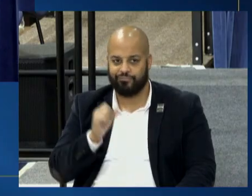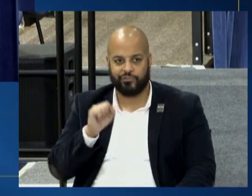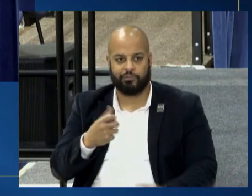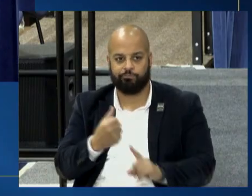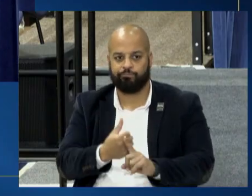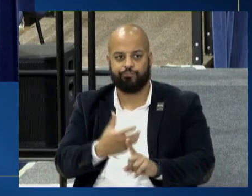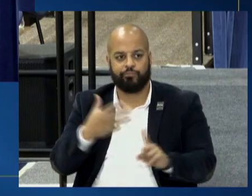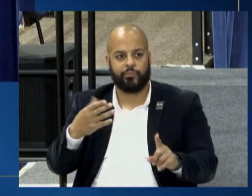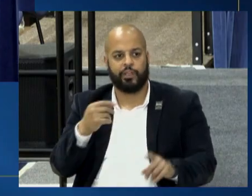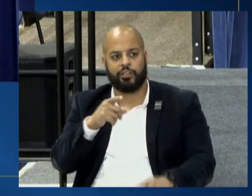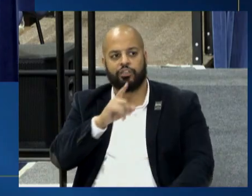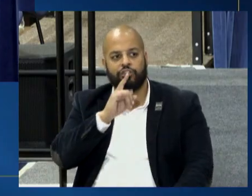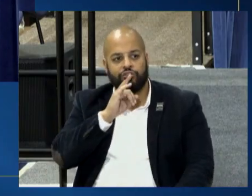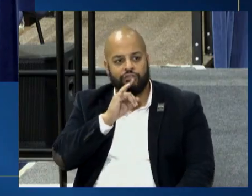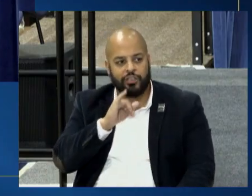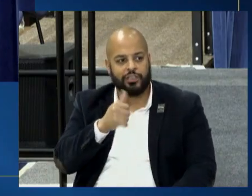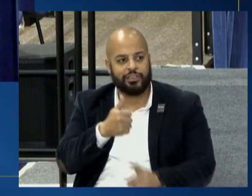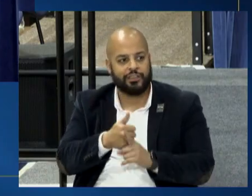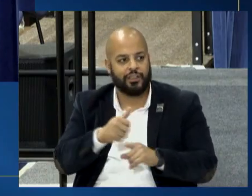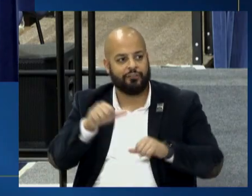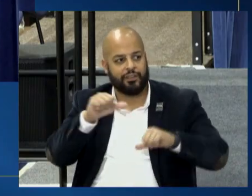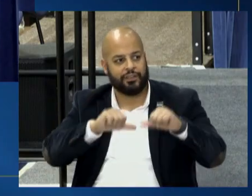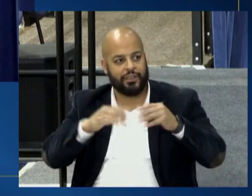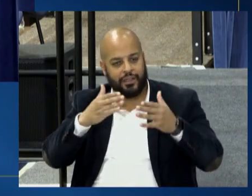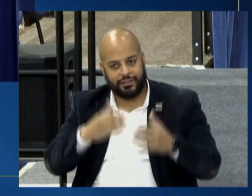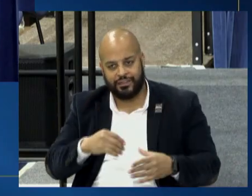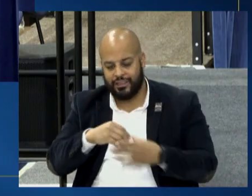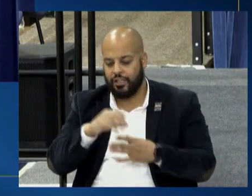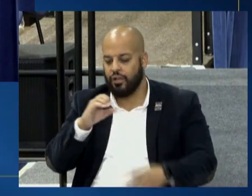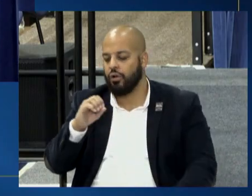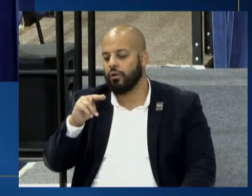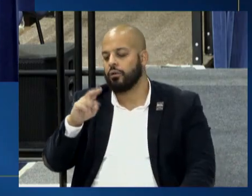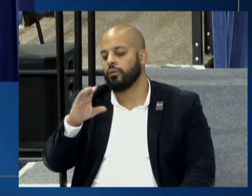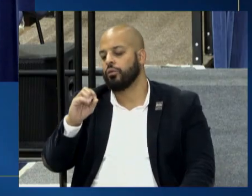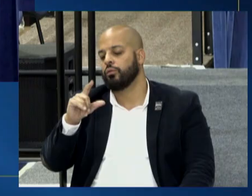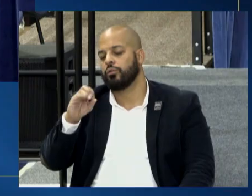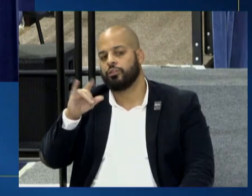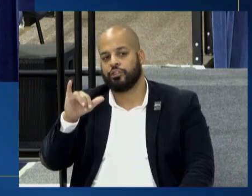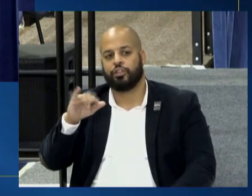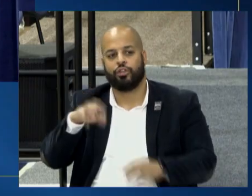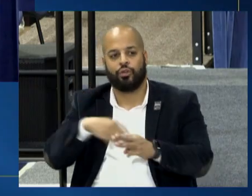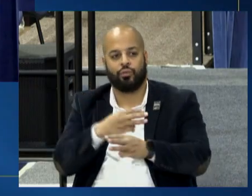a very prominent scientist in the oncology world, and so has a great depth of knowledge. Her program